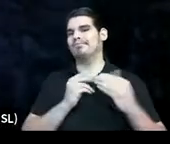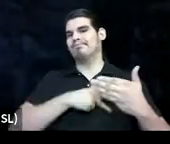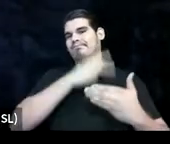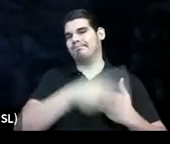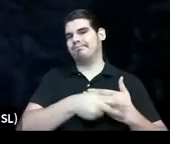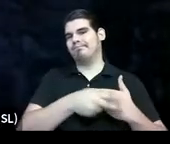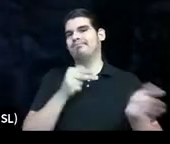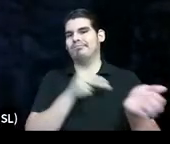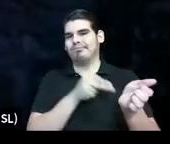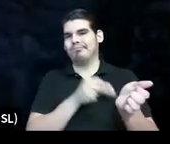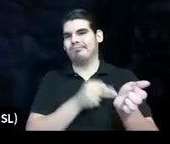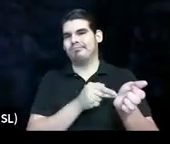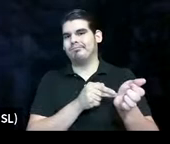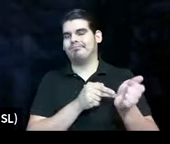Resources provided for the nursing program.